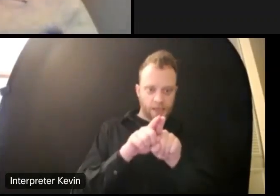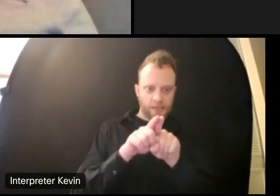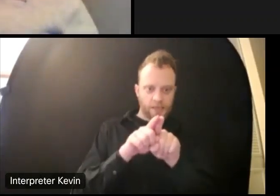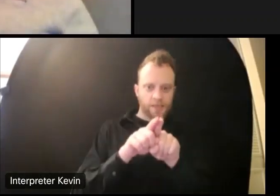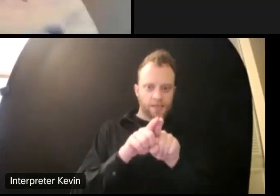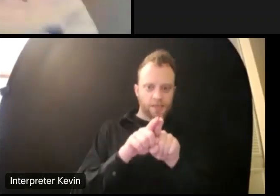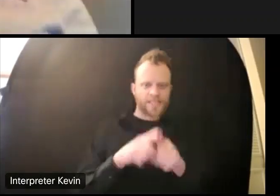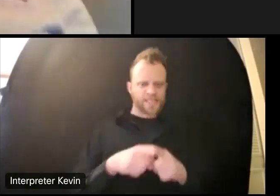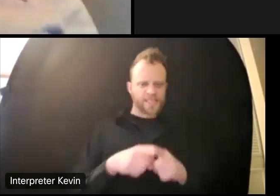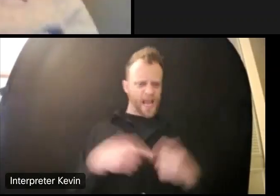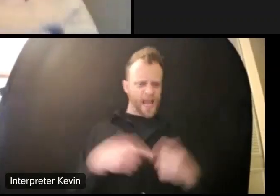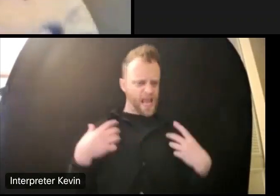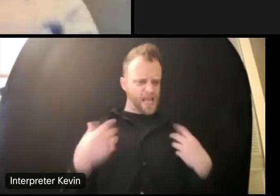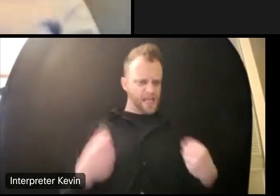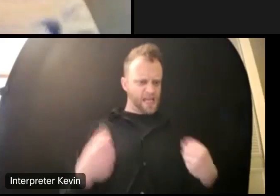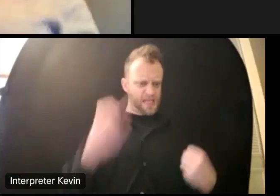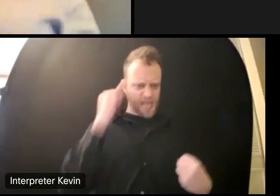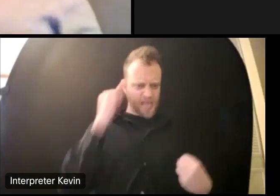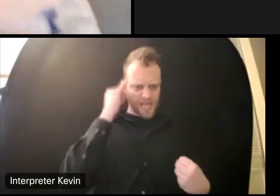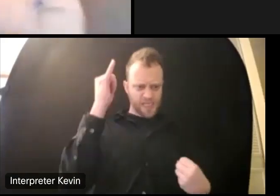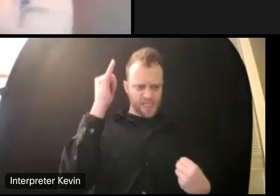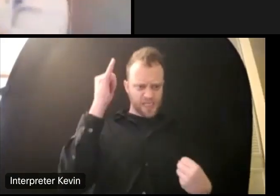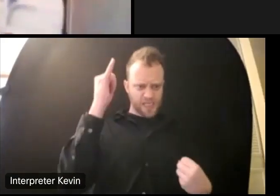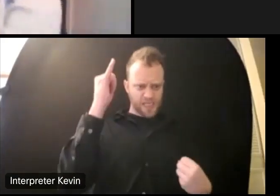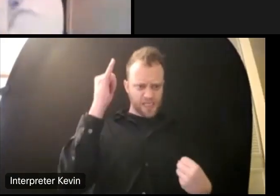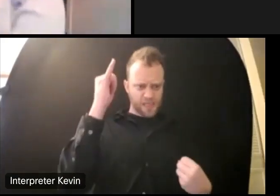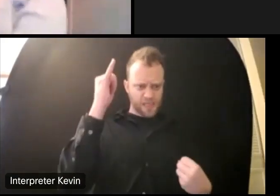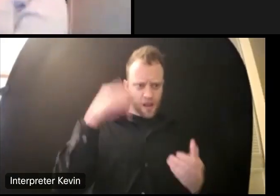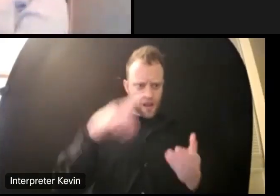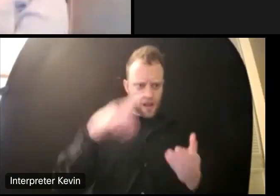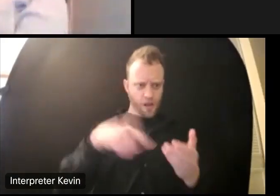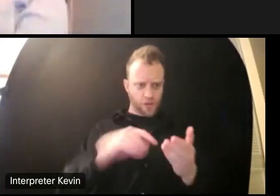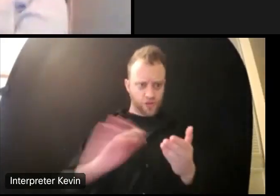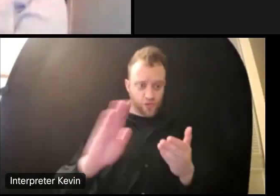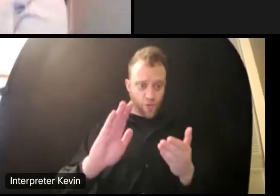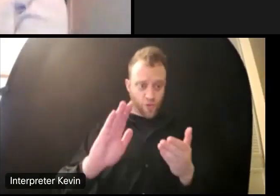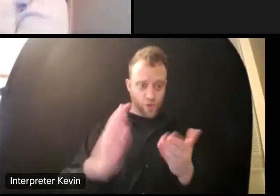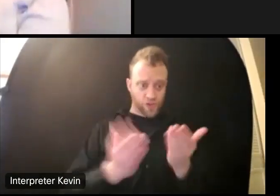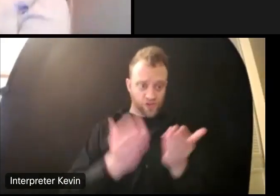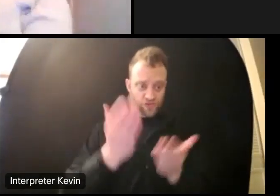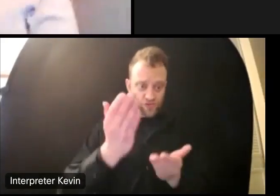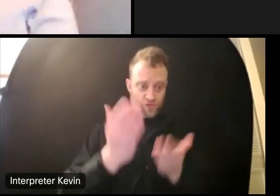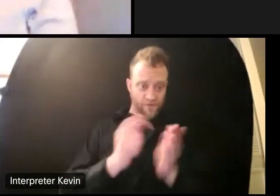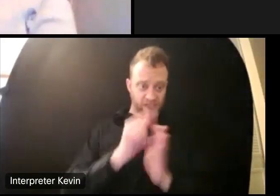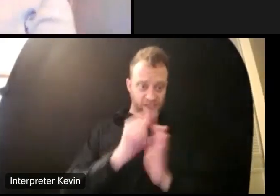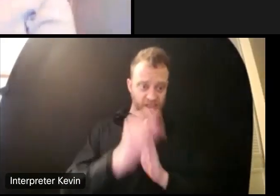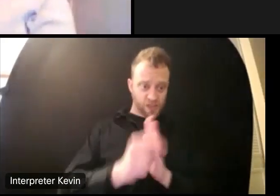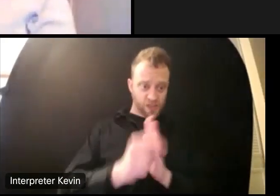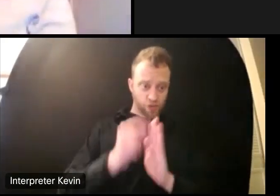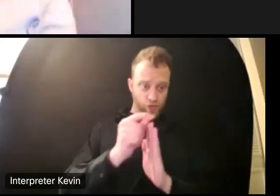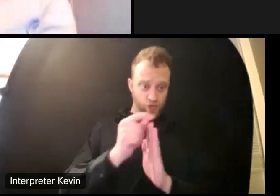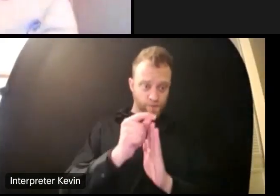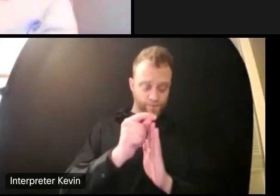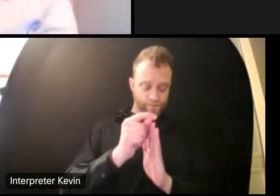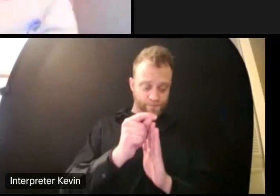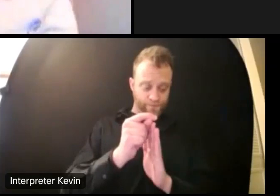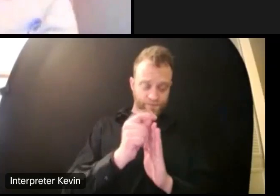look at your time, your term of service as being very transparent at the beginning and frankly,